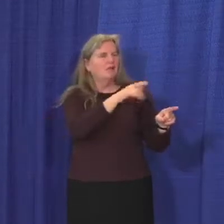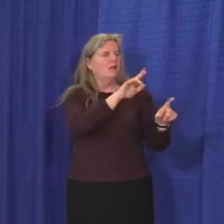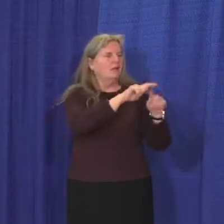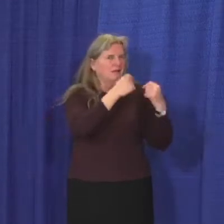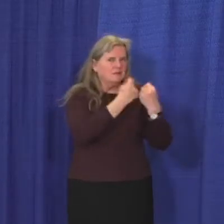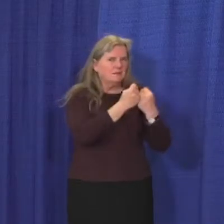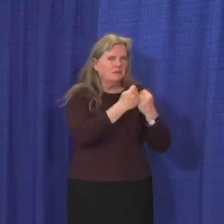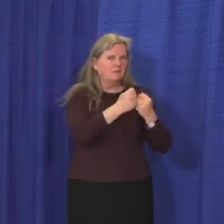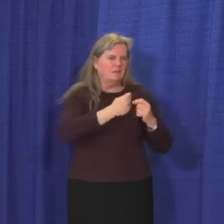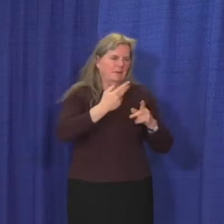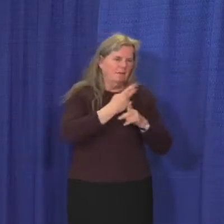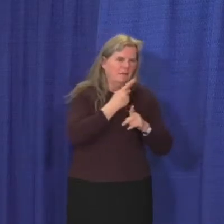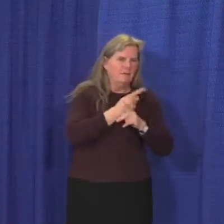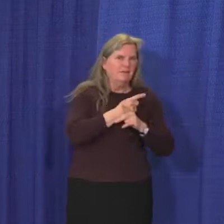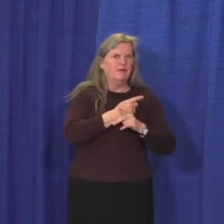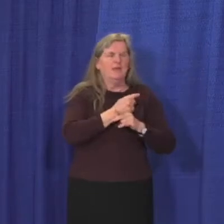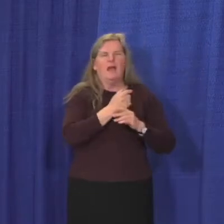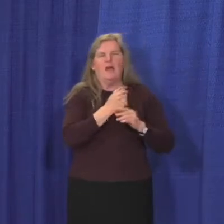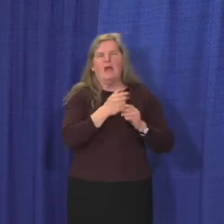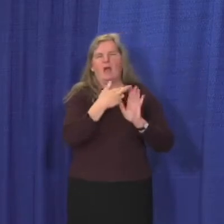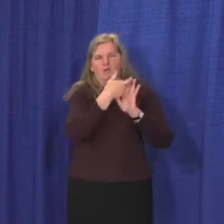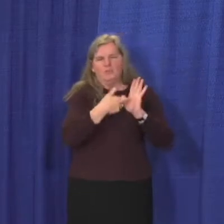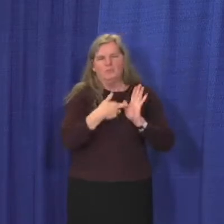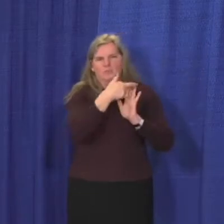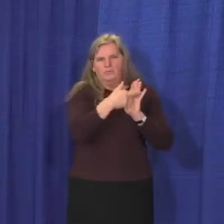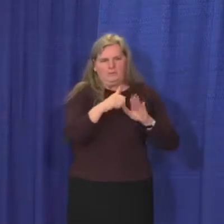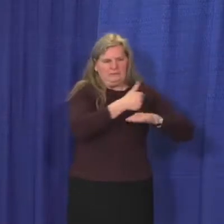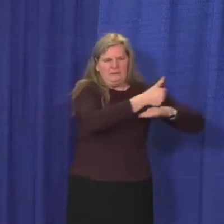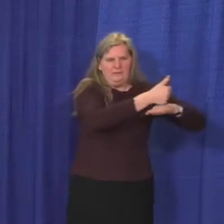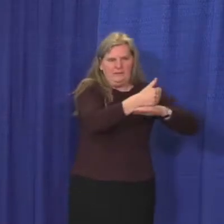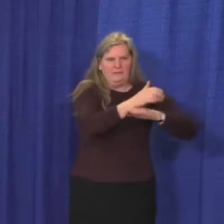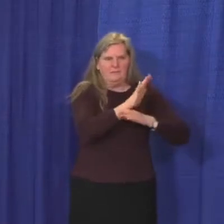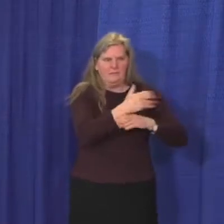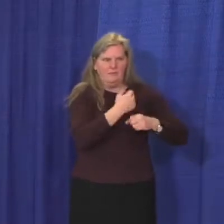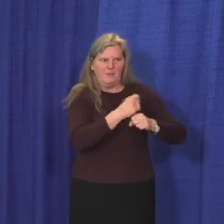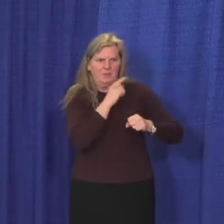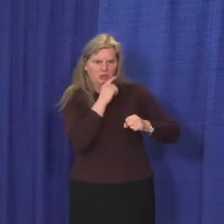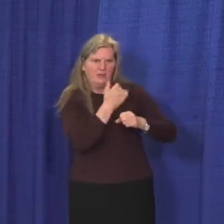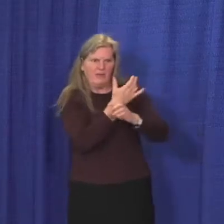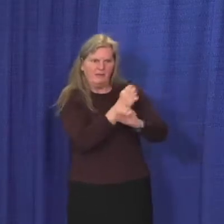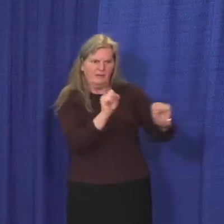I know Doctor Hanley and his team have been working on outlining the public health